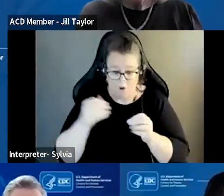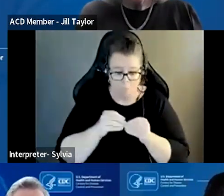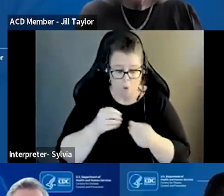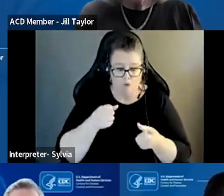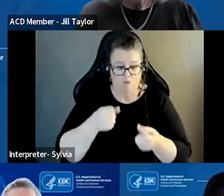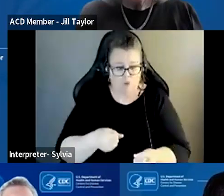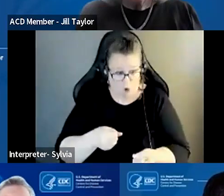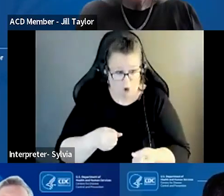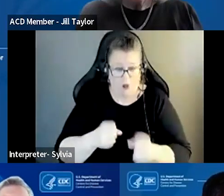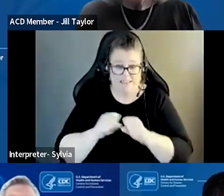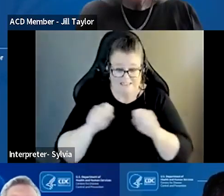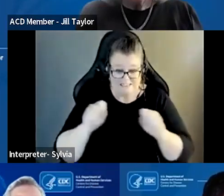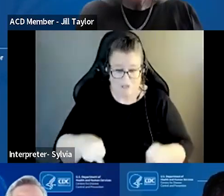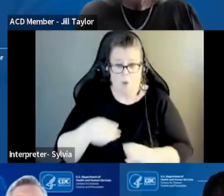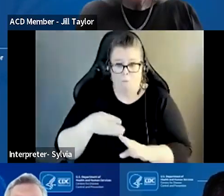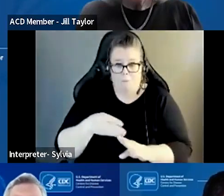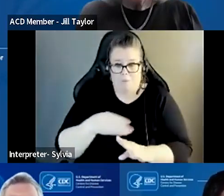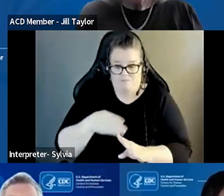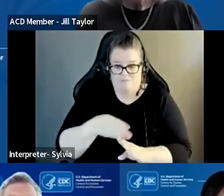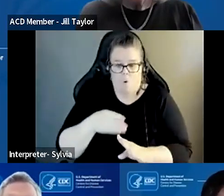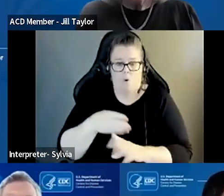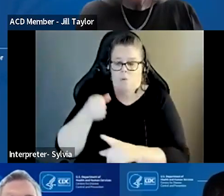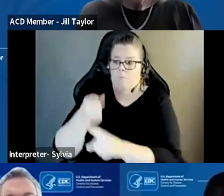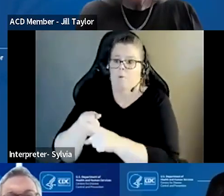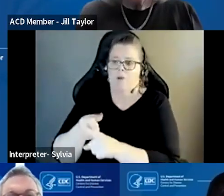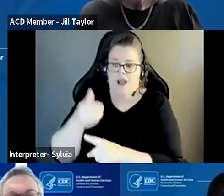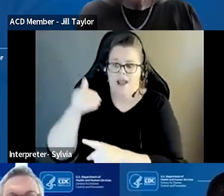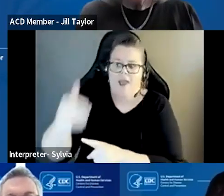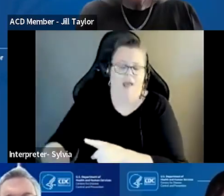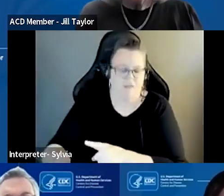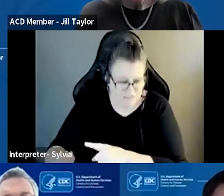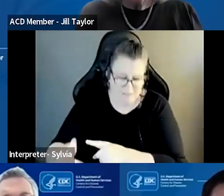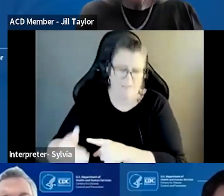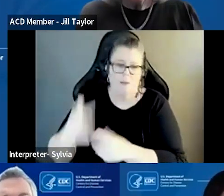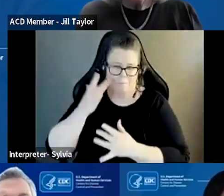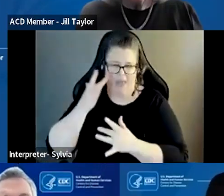Great; appreciate that. And that -- I think that focus on the what we call